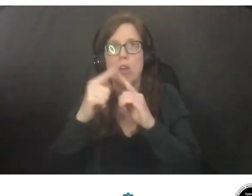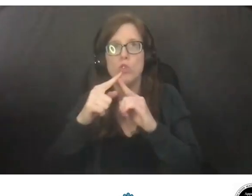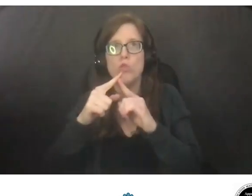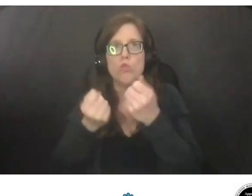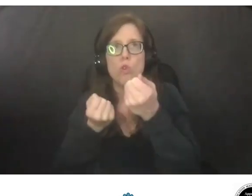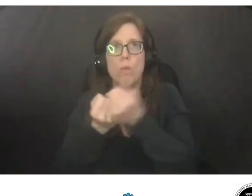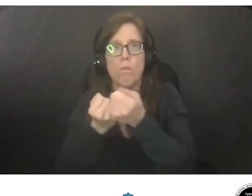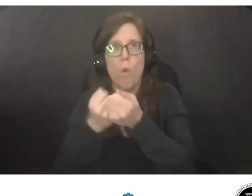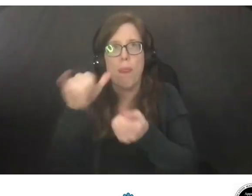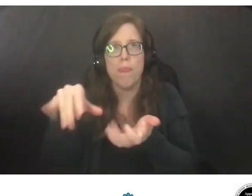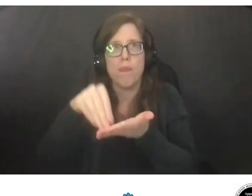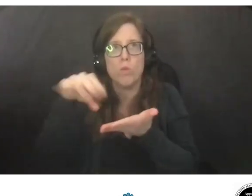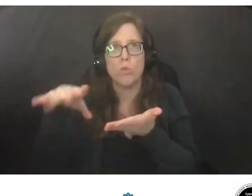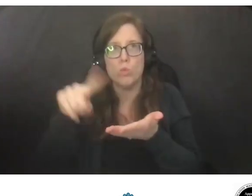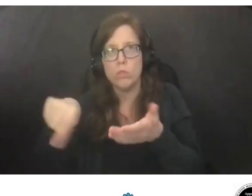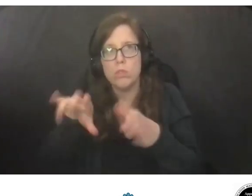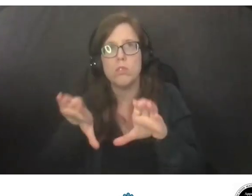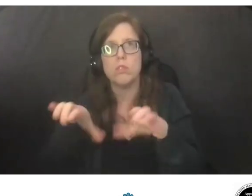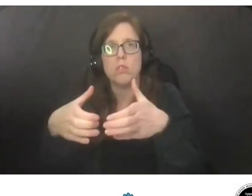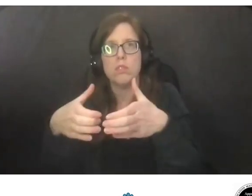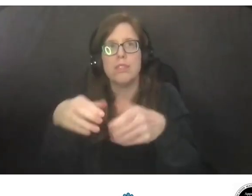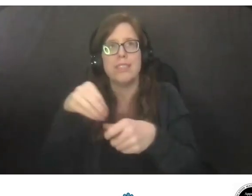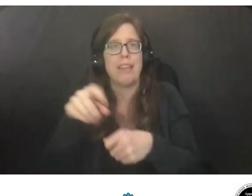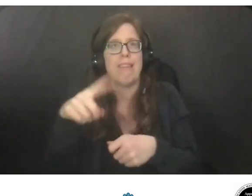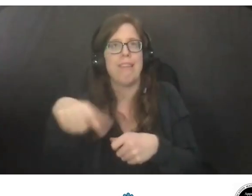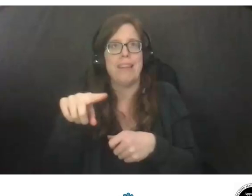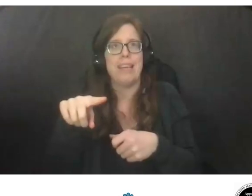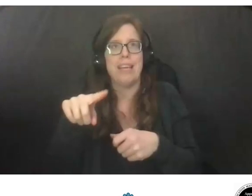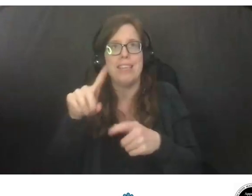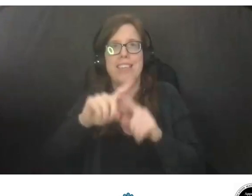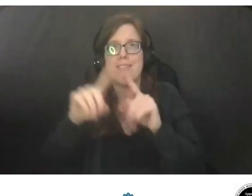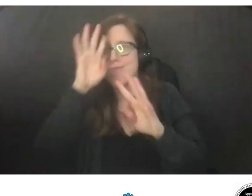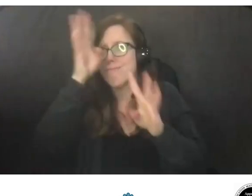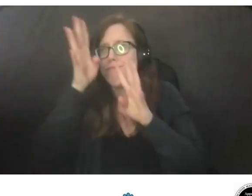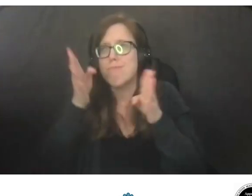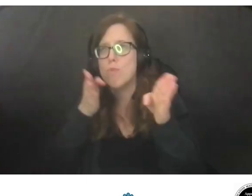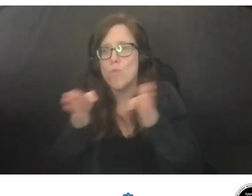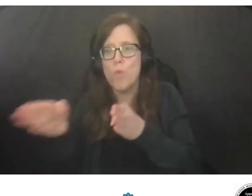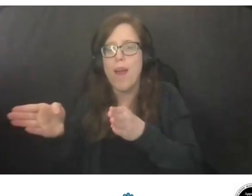serve students in these...in these, like, creative ways to make sure that they